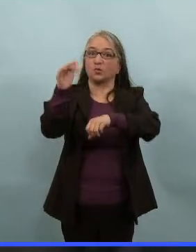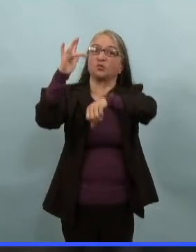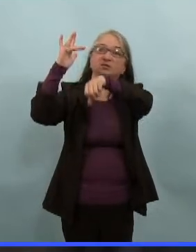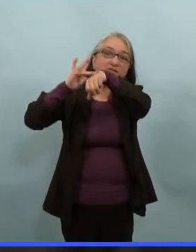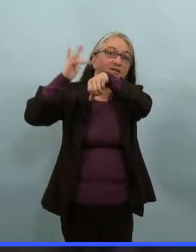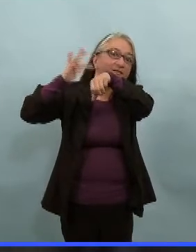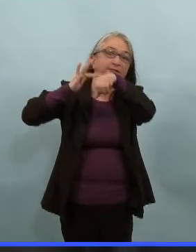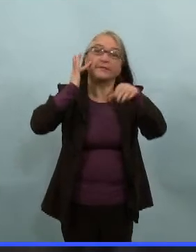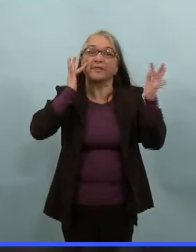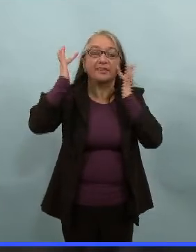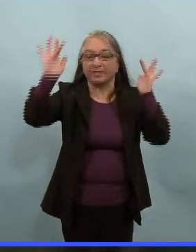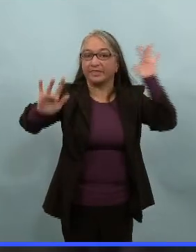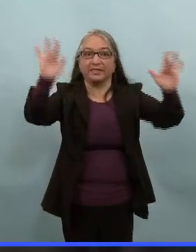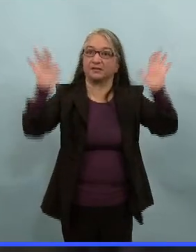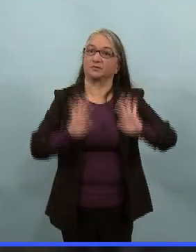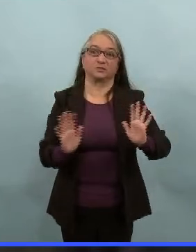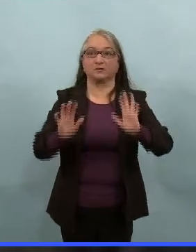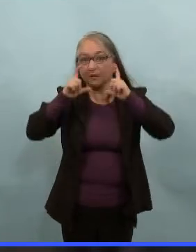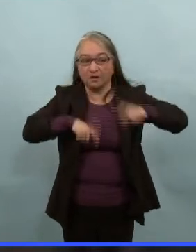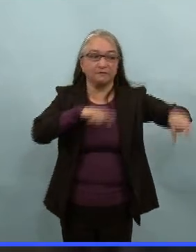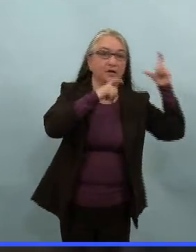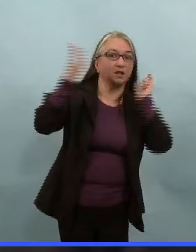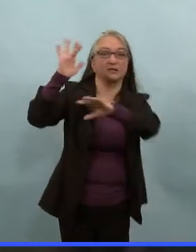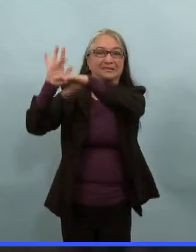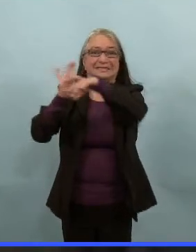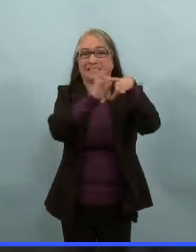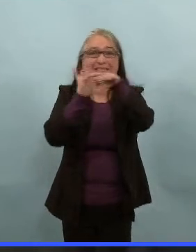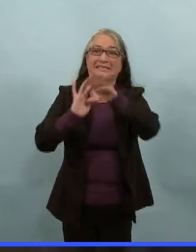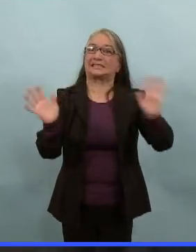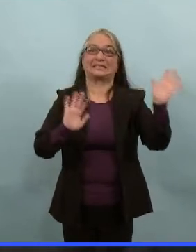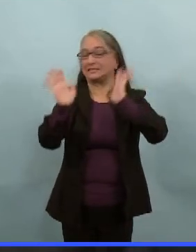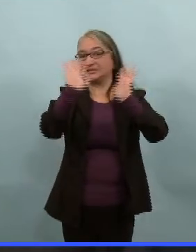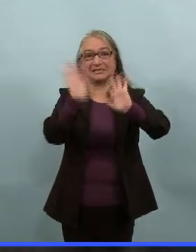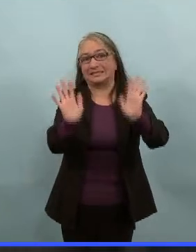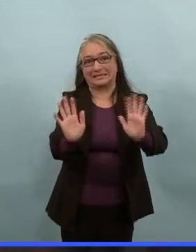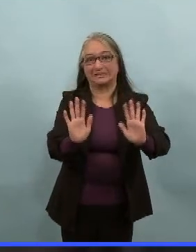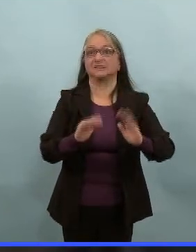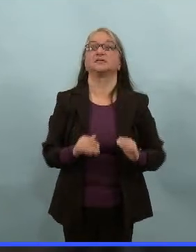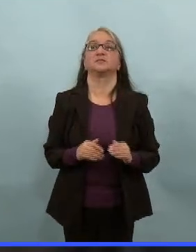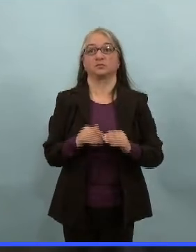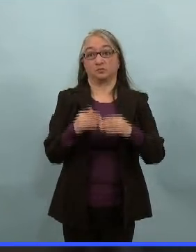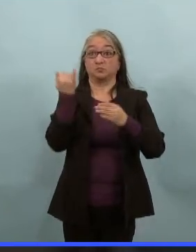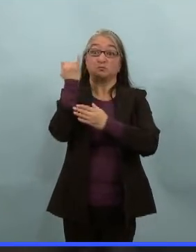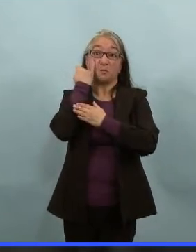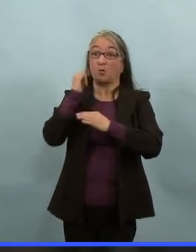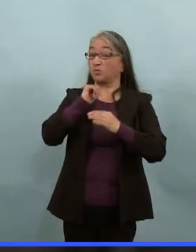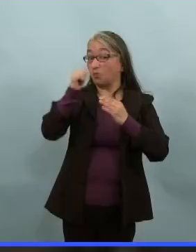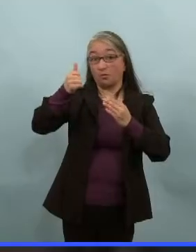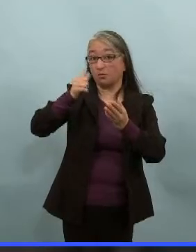on if you don't wash it regularly it doesn't help out then right so using a mask properly